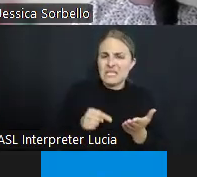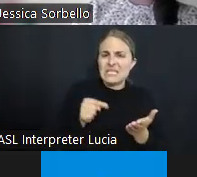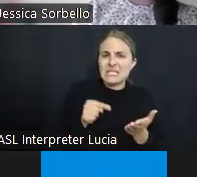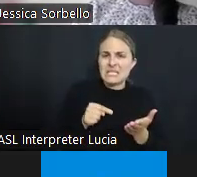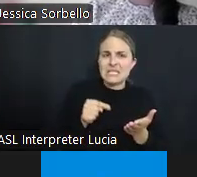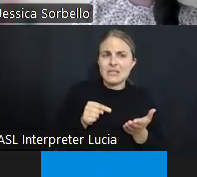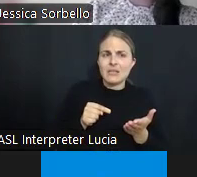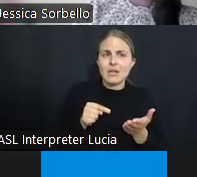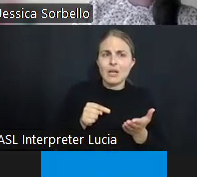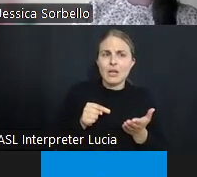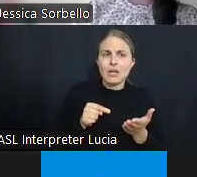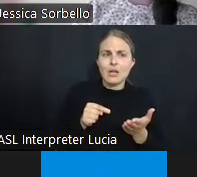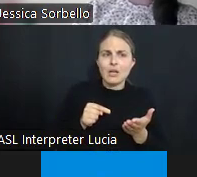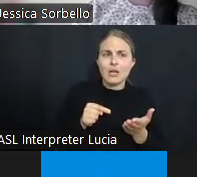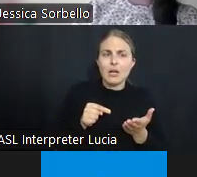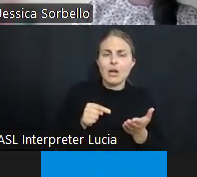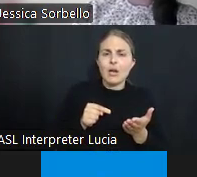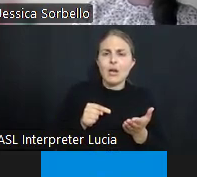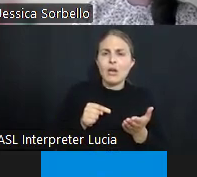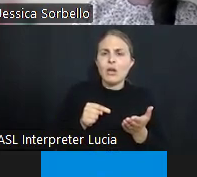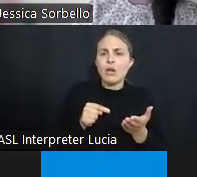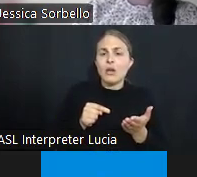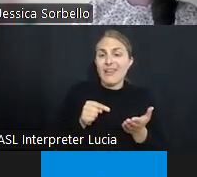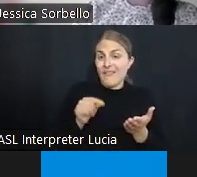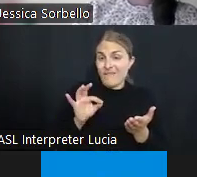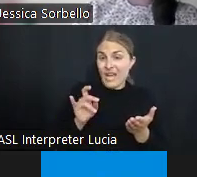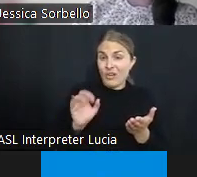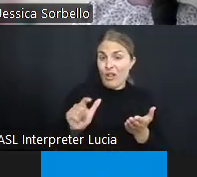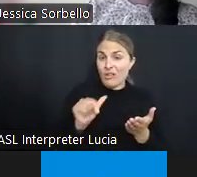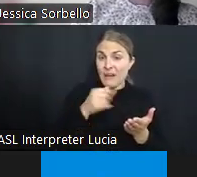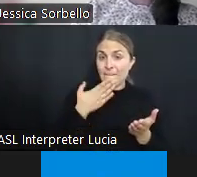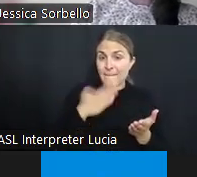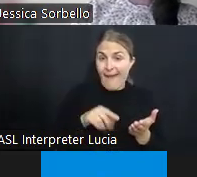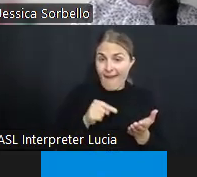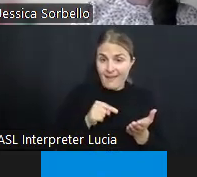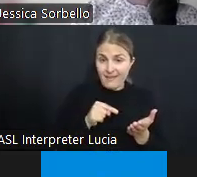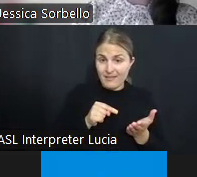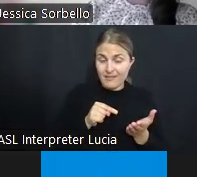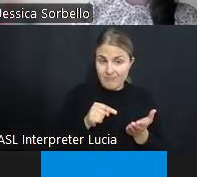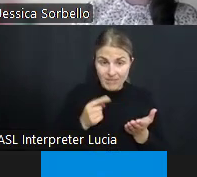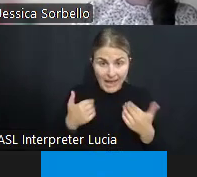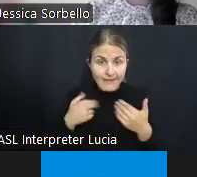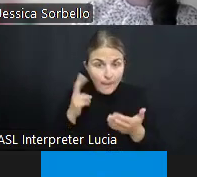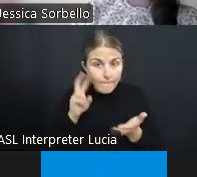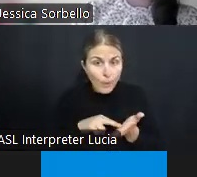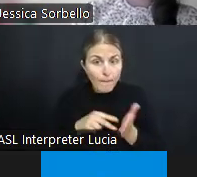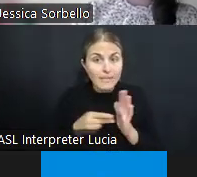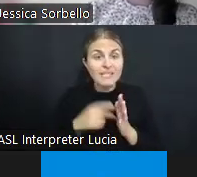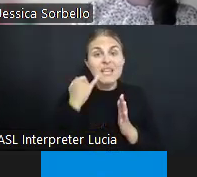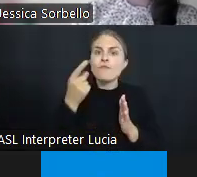who has gone through major surgery or a significant hospital stay, you know, fentanyl was incredibly